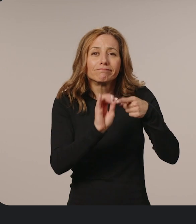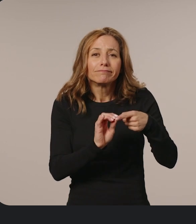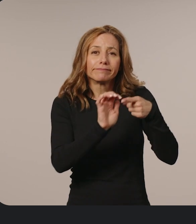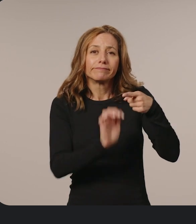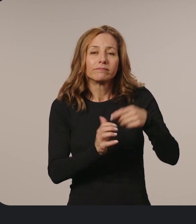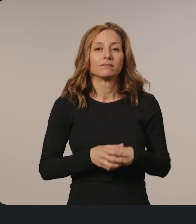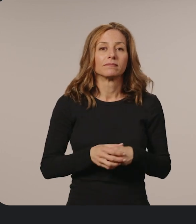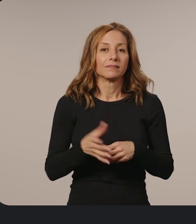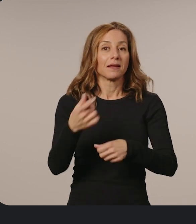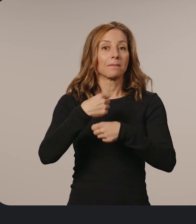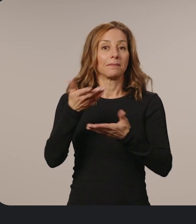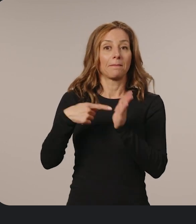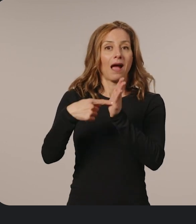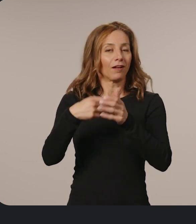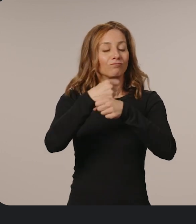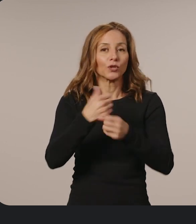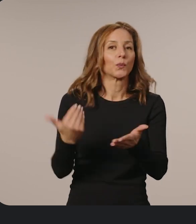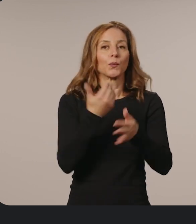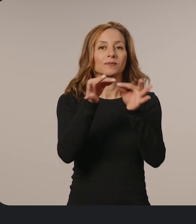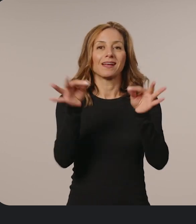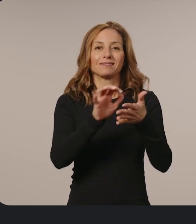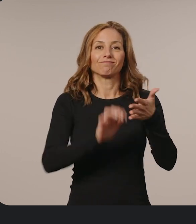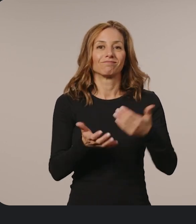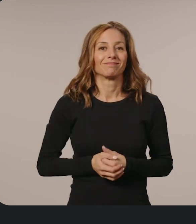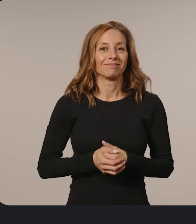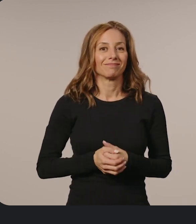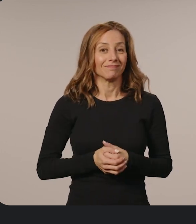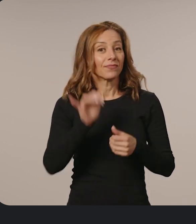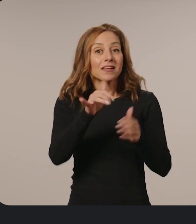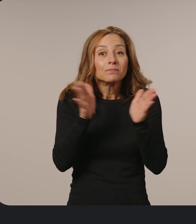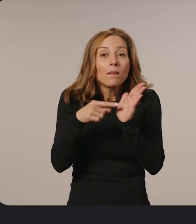And just with a few lines of code, the model is generating new text.